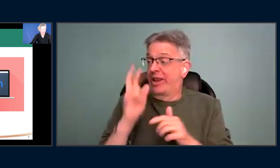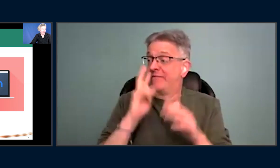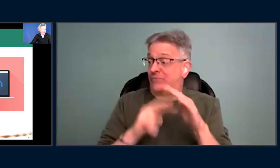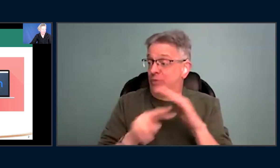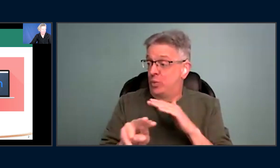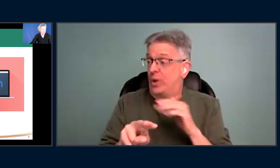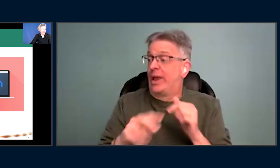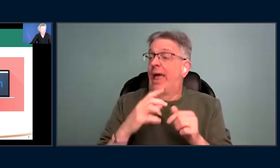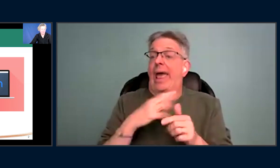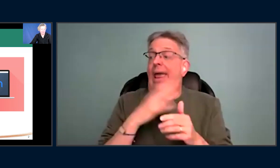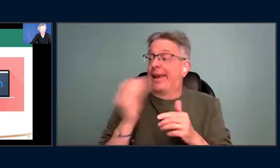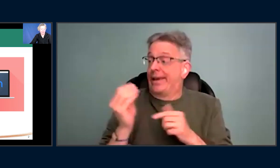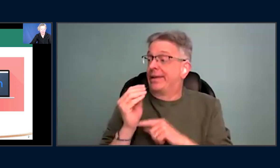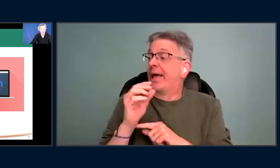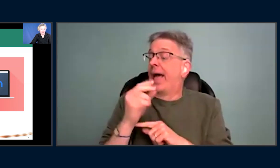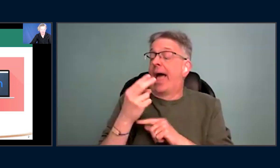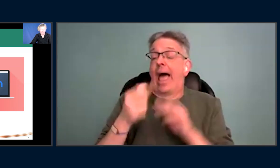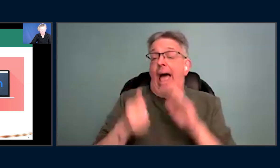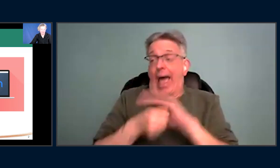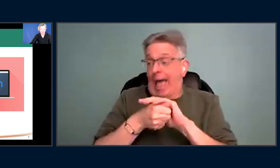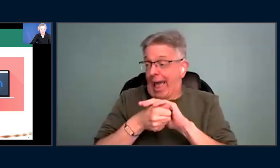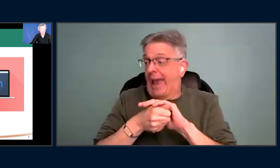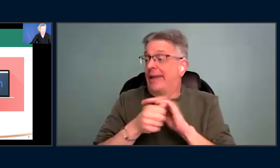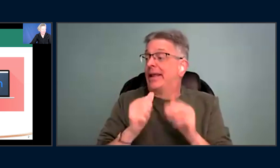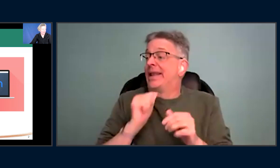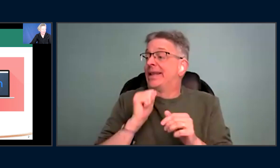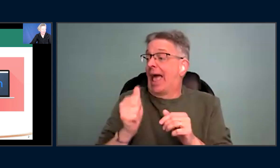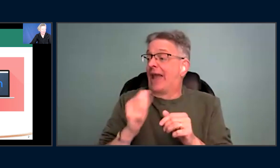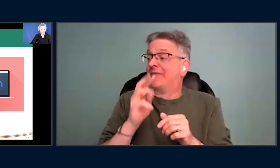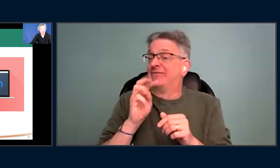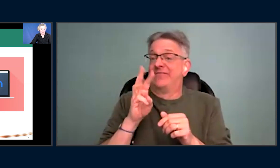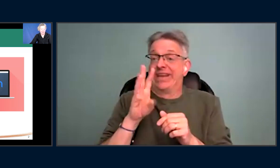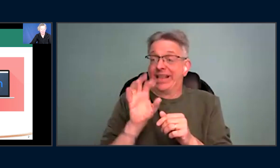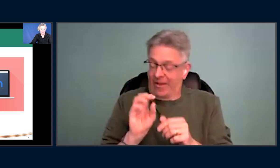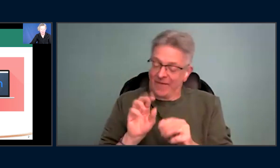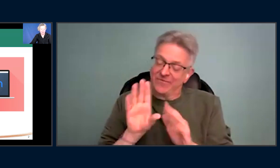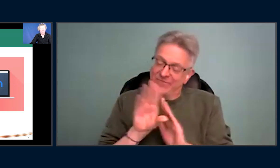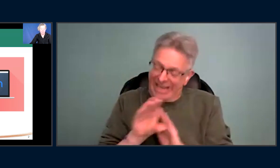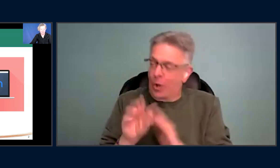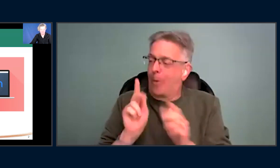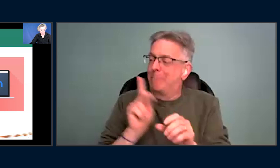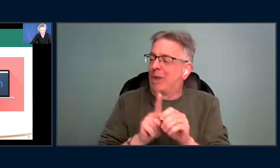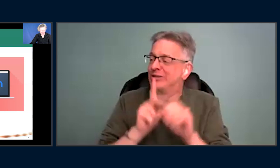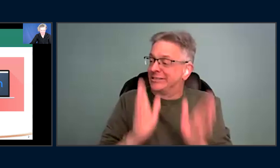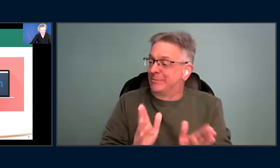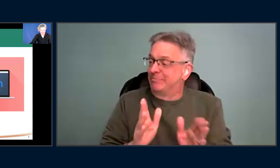Gallery View, and then select Hide Non-Video Participants.